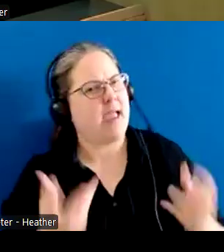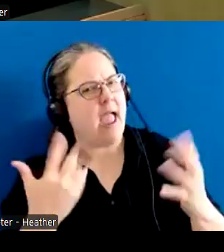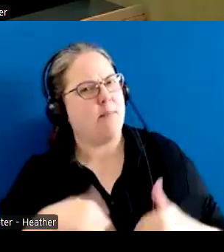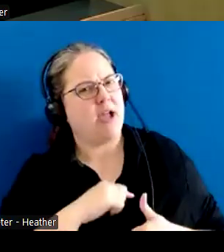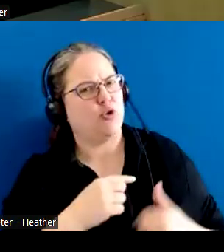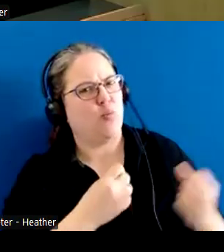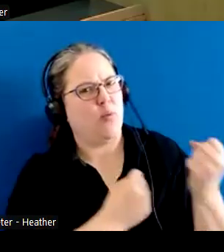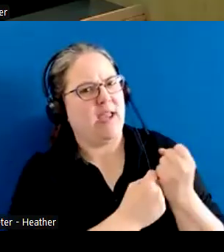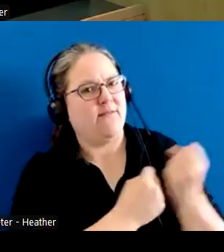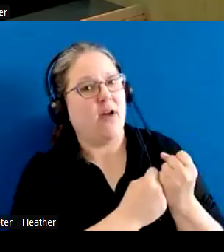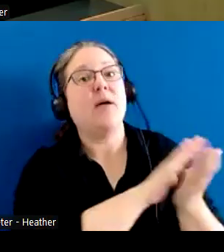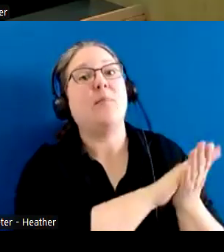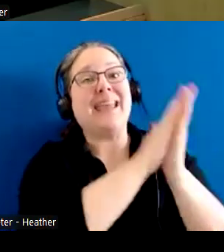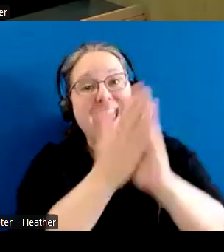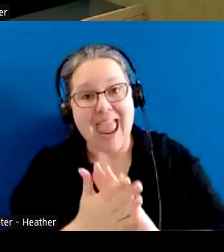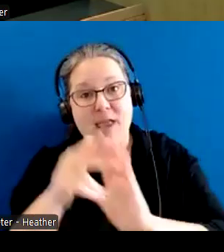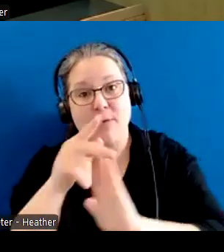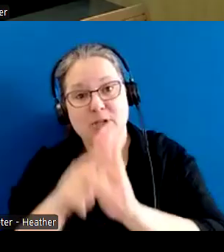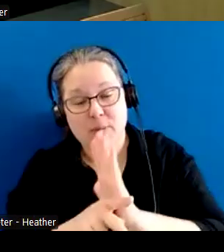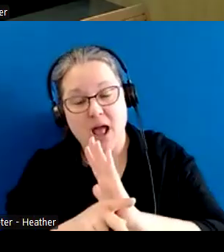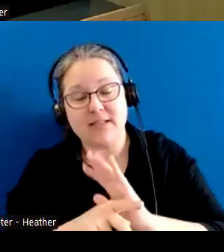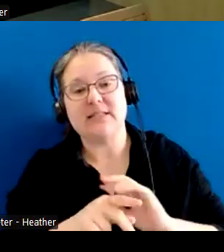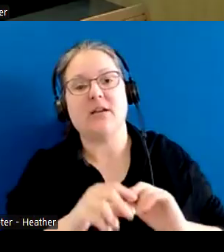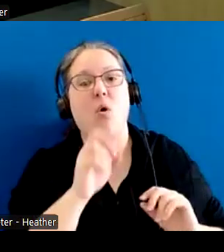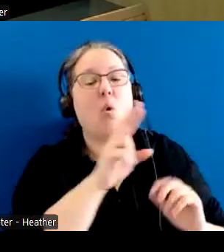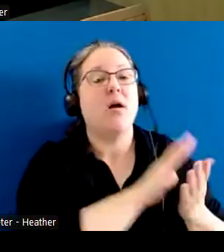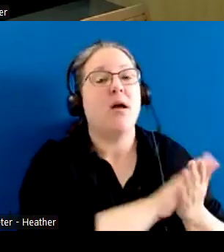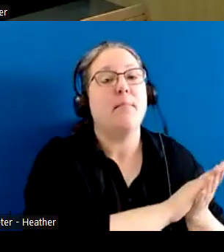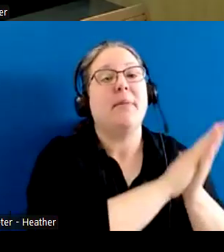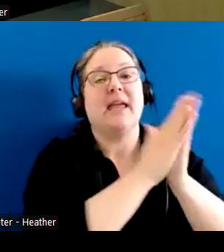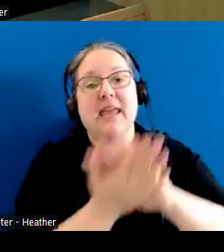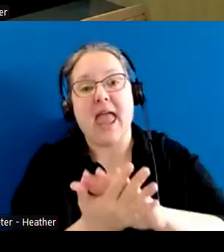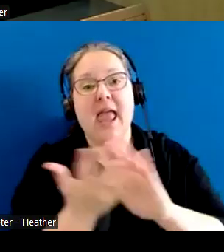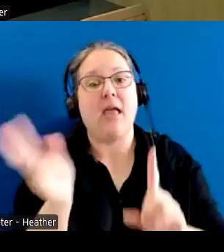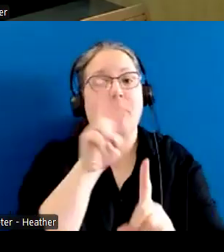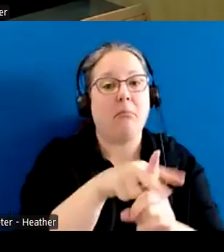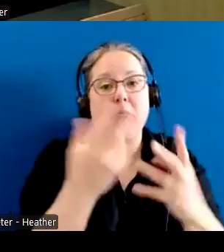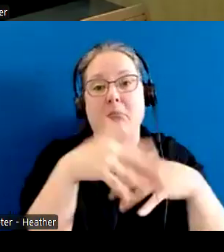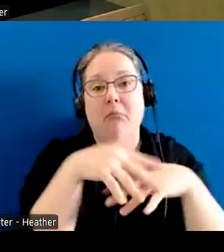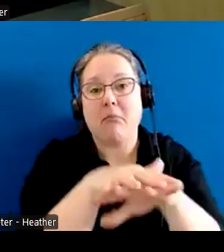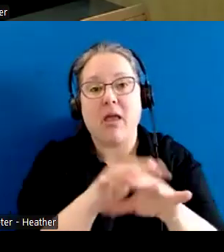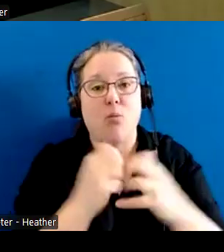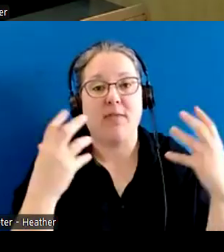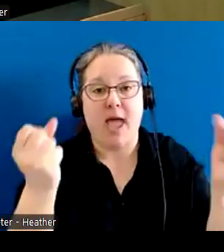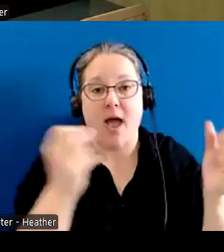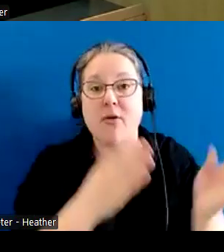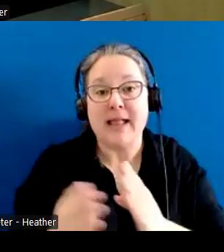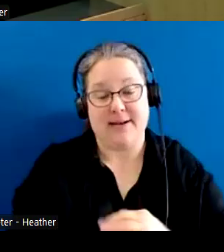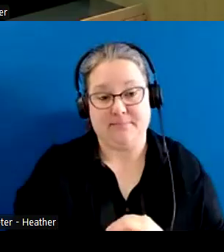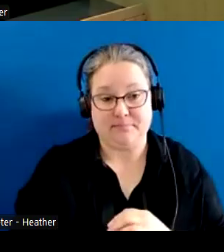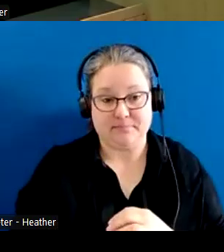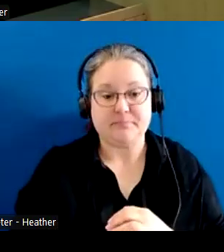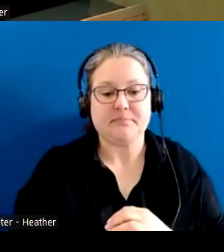actually turned into policy or turned in or became integrated into you know um a health plan.